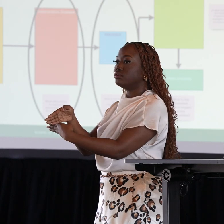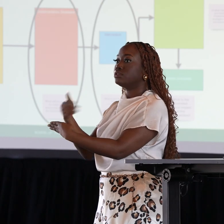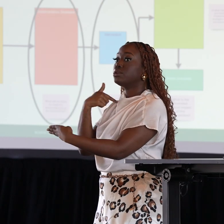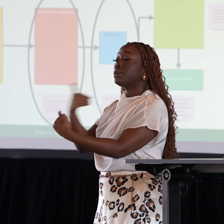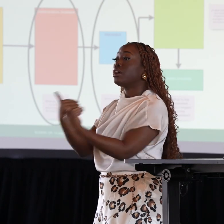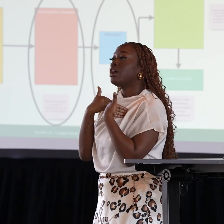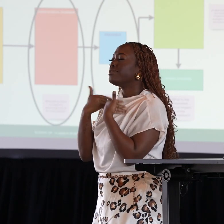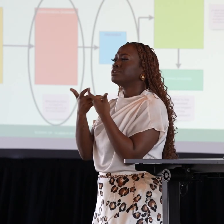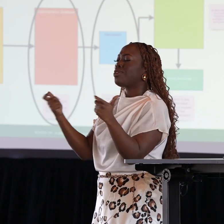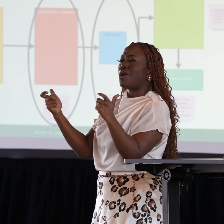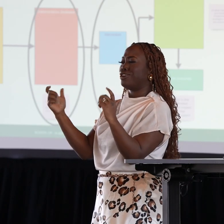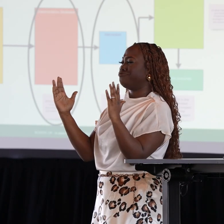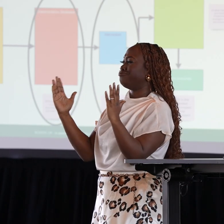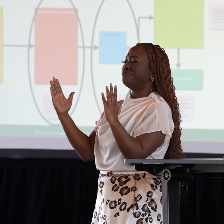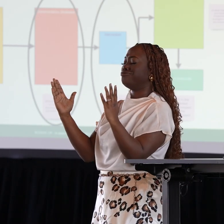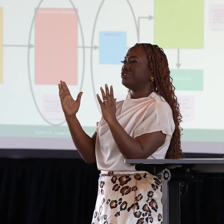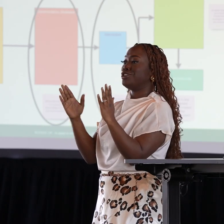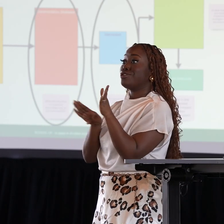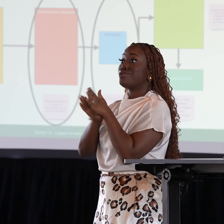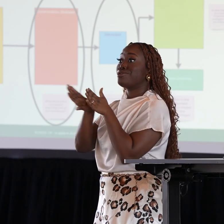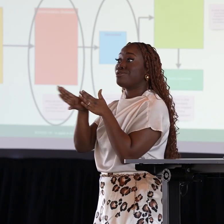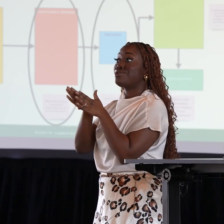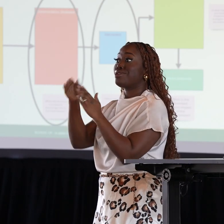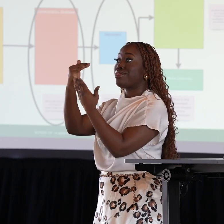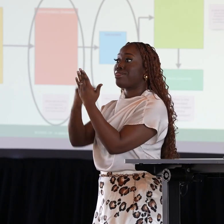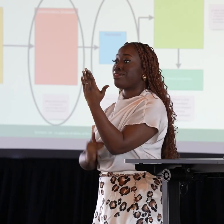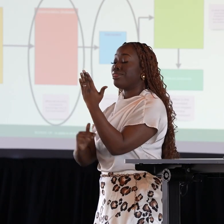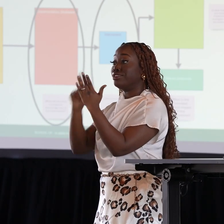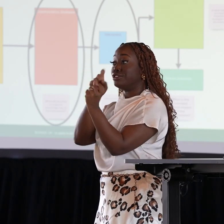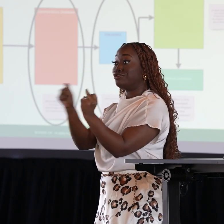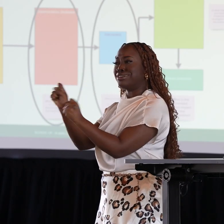large sort of growing list of strategies that are available to